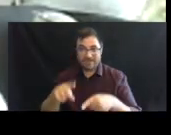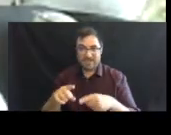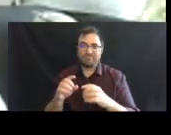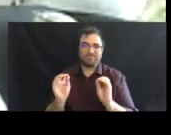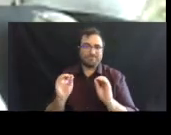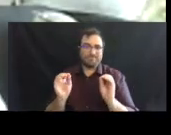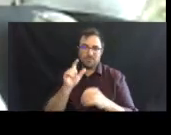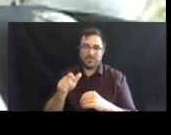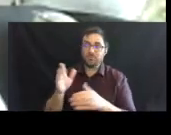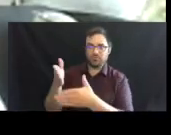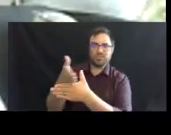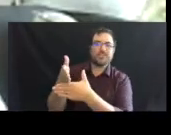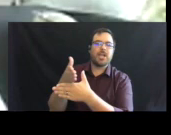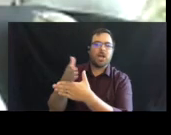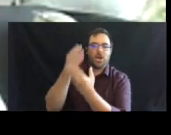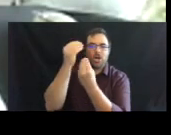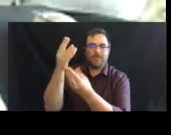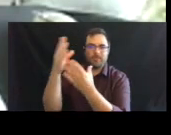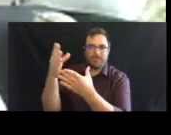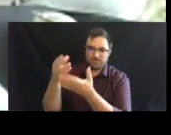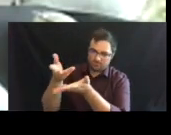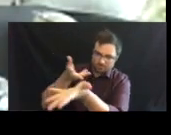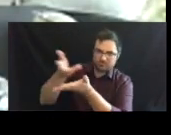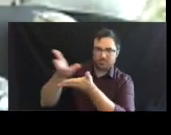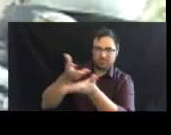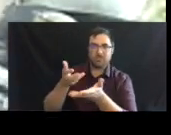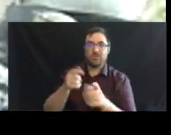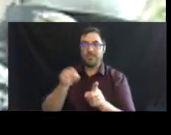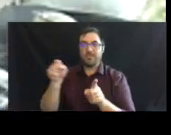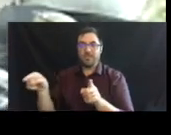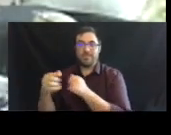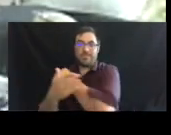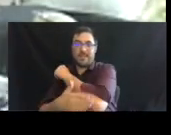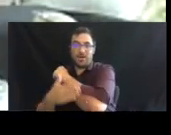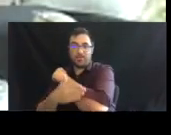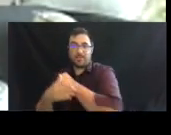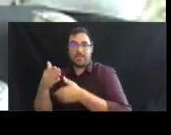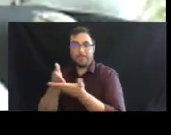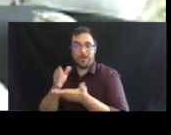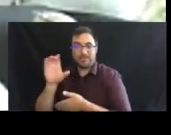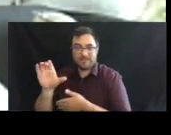share information between our program and the county part c early intervention providers.